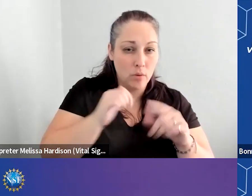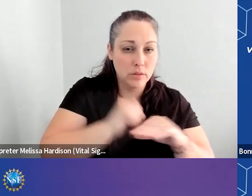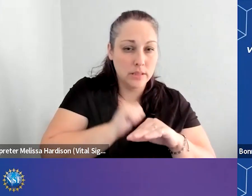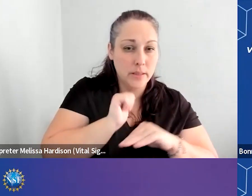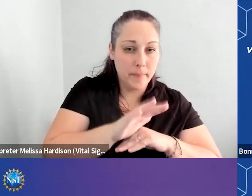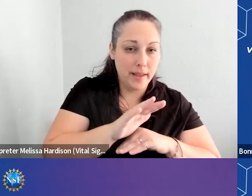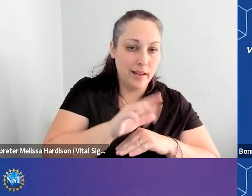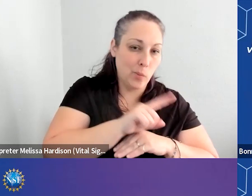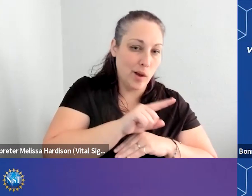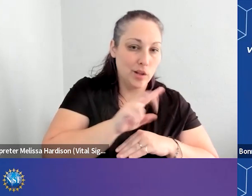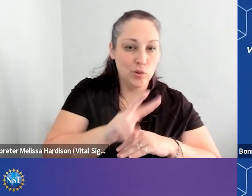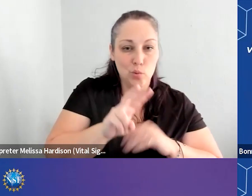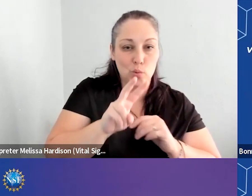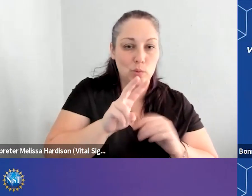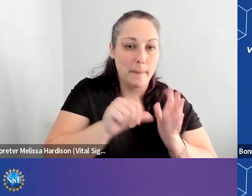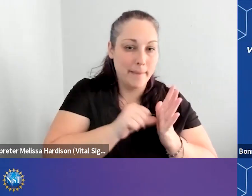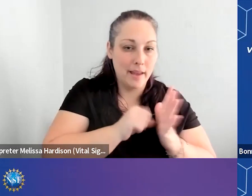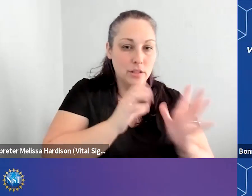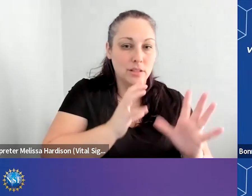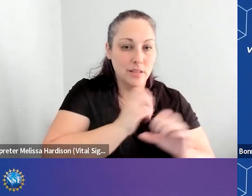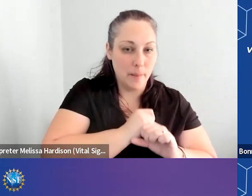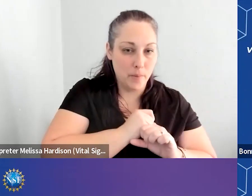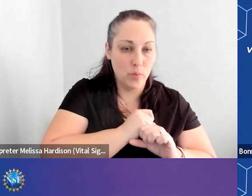or two-page summary to, you know, to the program officer.